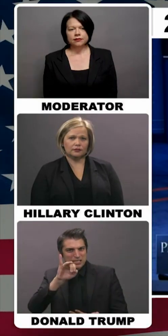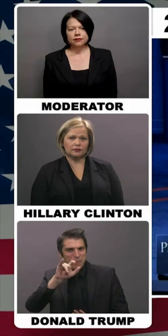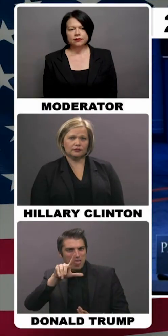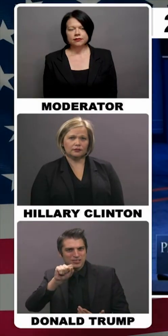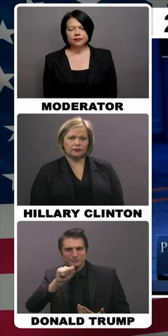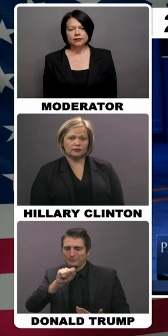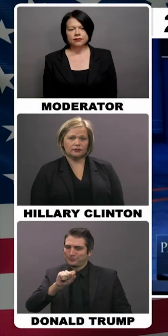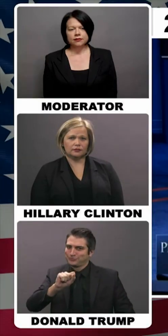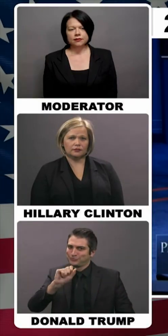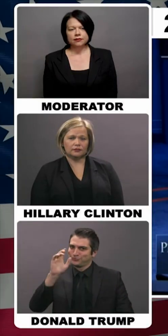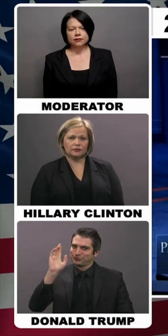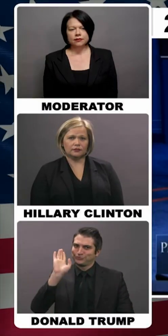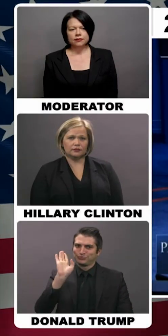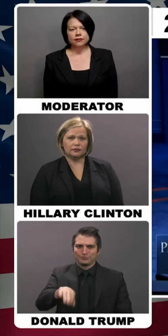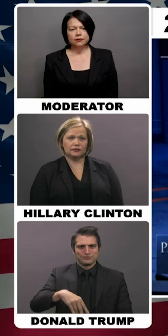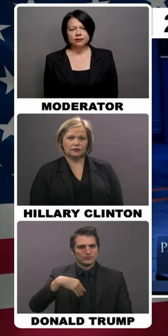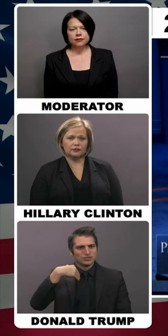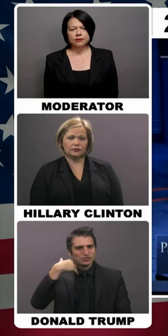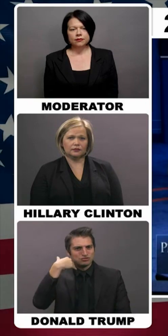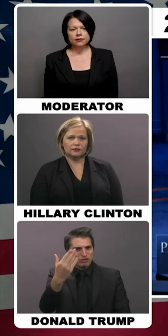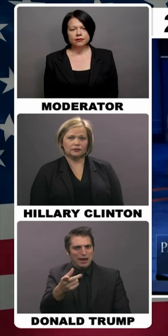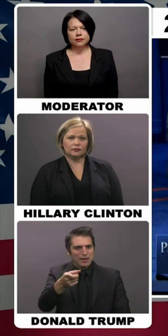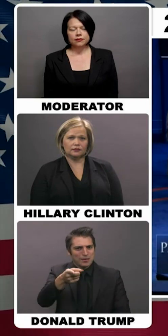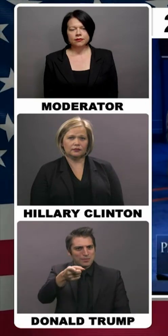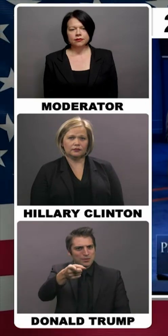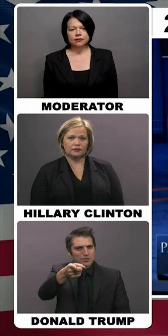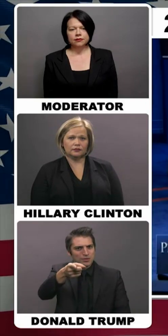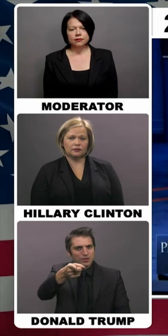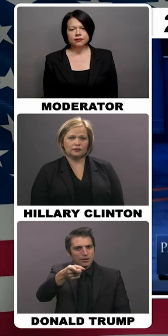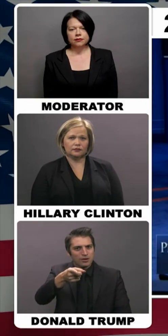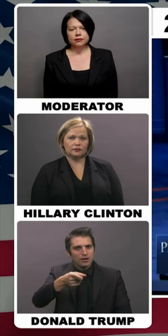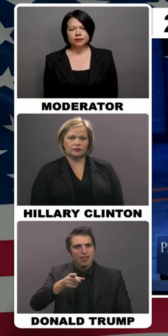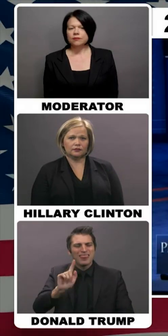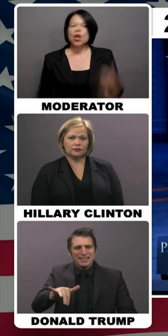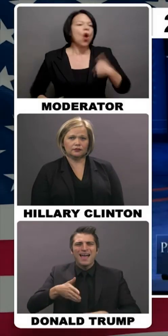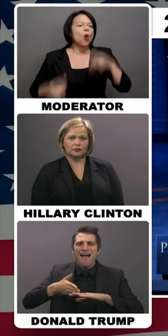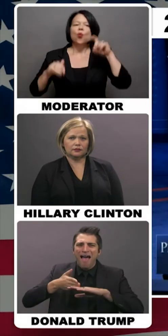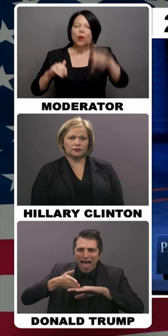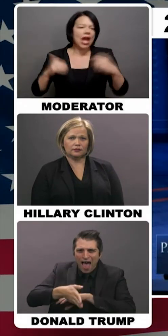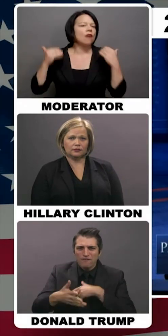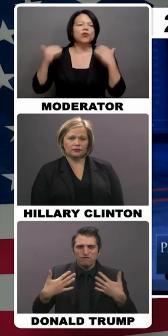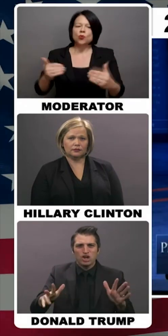after getting a subpoena from the United States Congress, We have to move on. Secretary Clinton, you can respond, then we gotta move on.